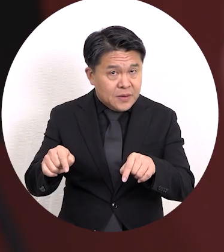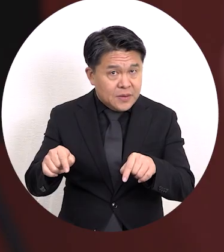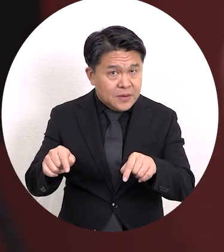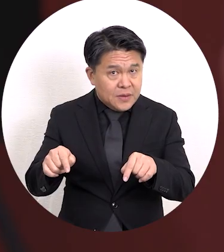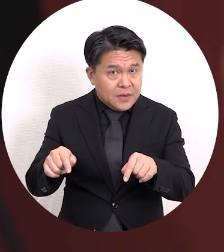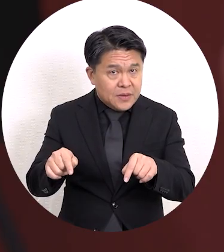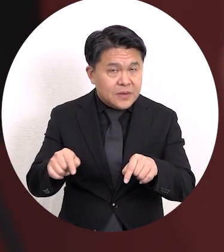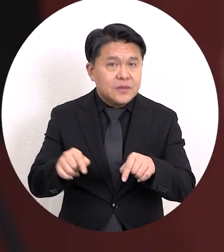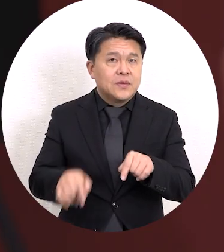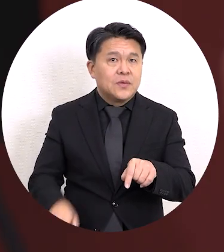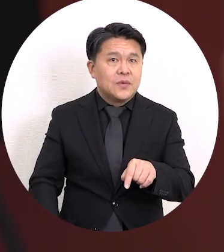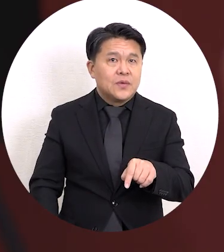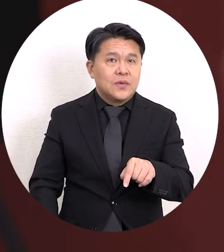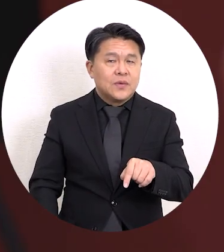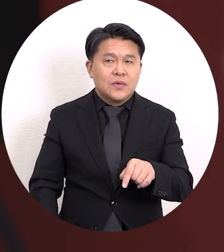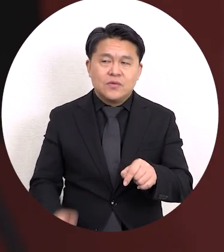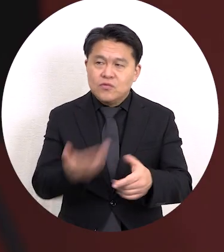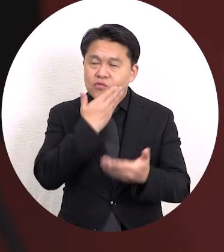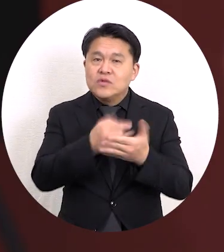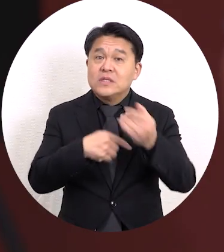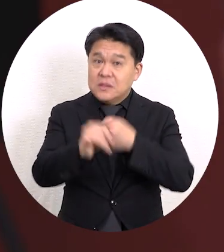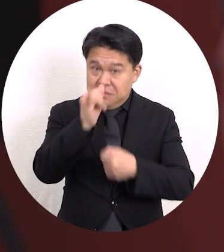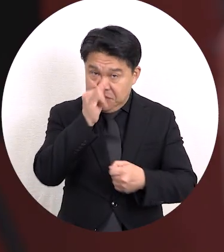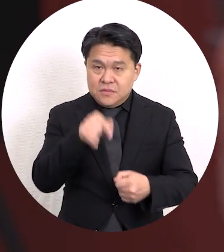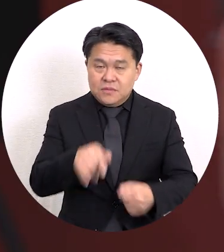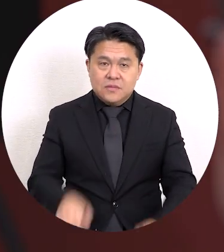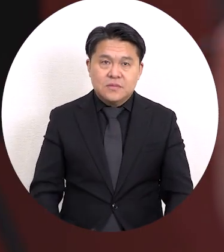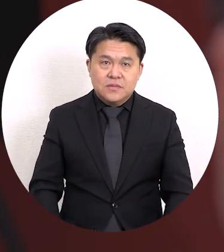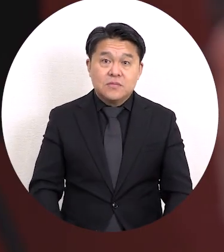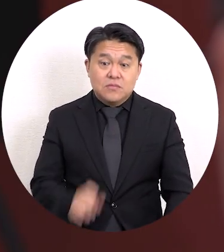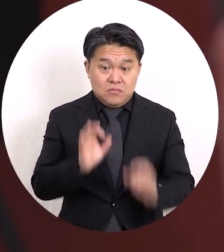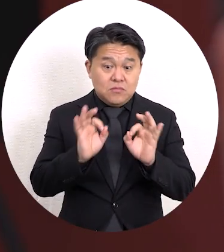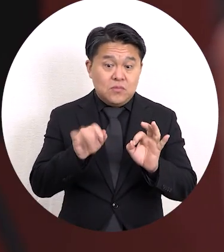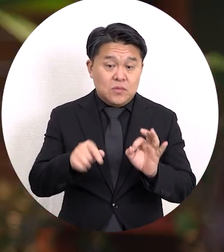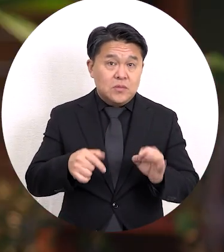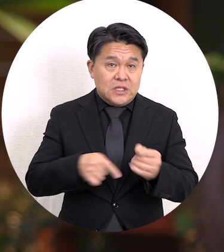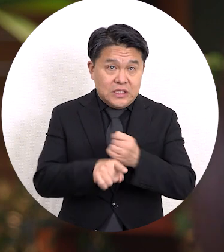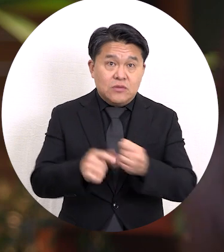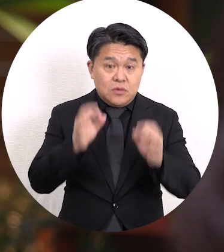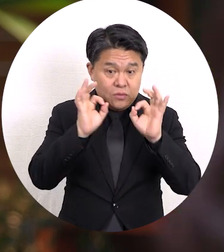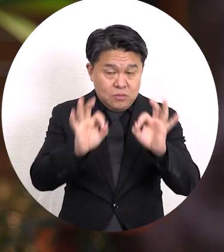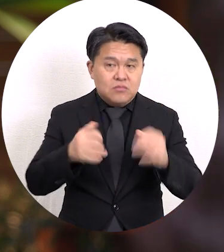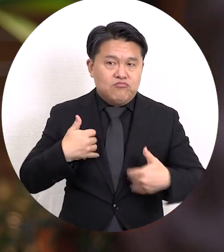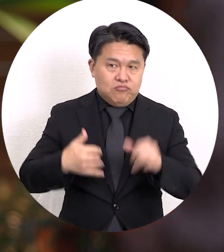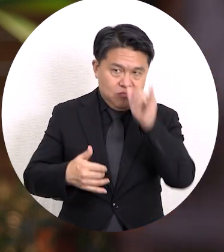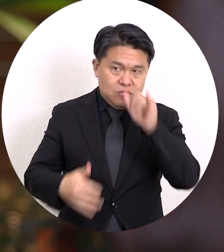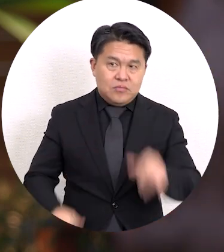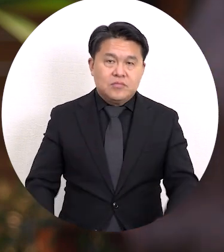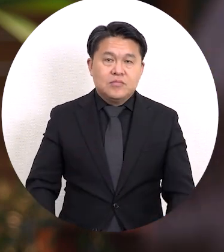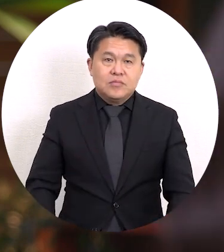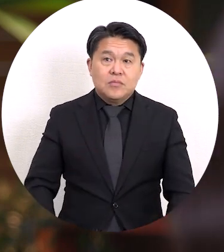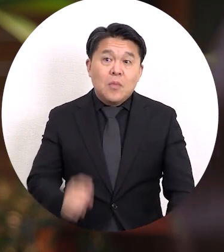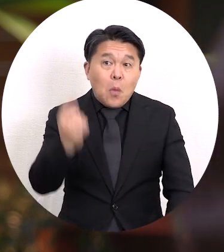holds great significance. The reason is what makes it fascinating. That became the key point. The reason this is important is that